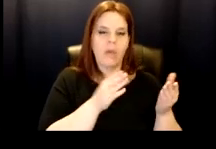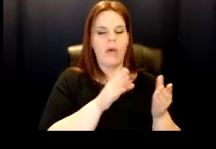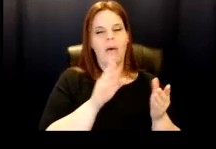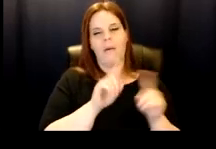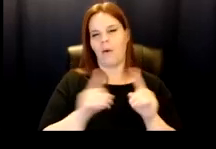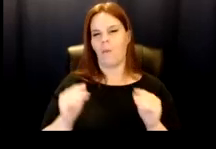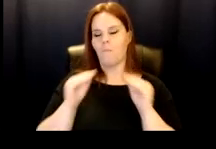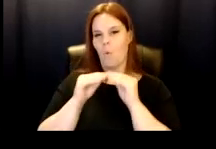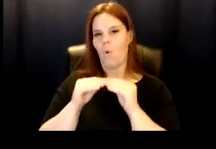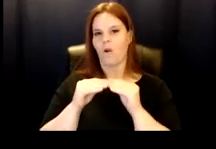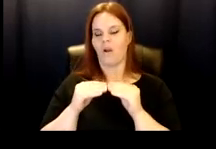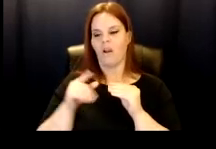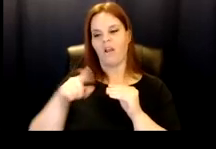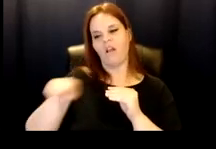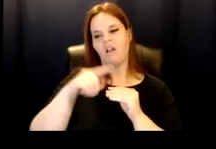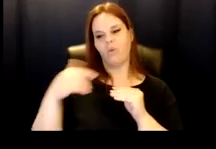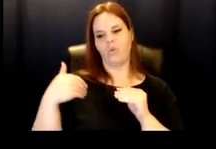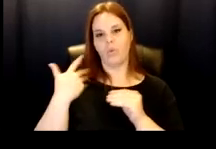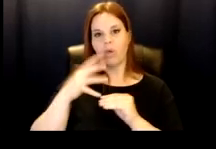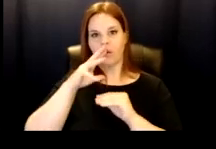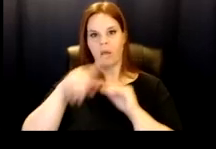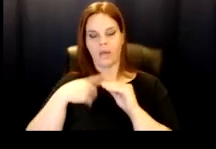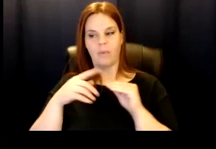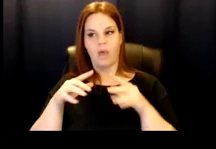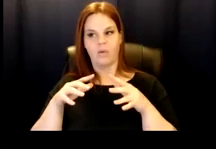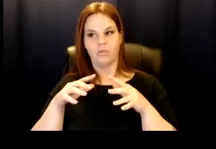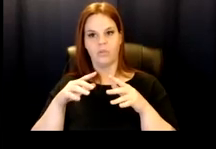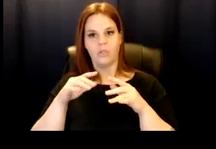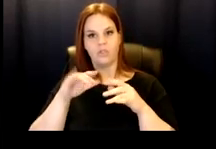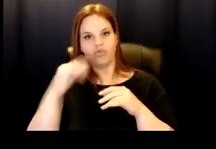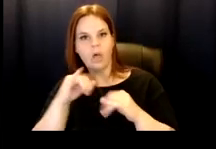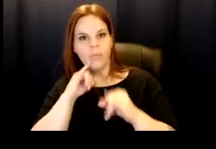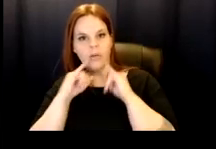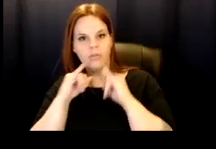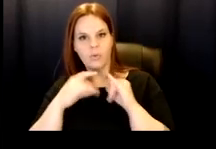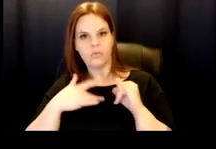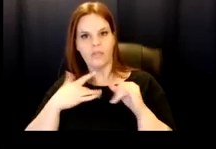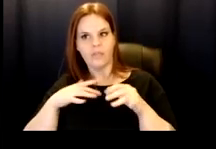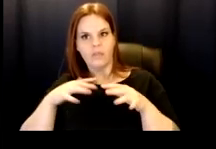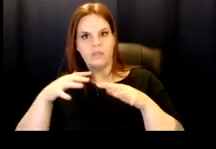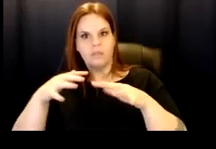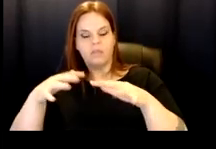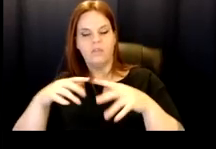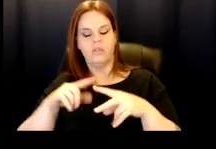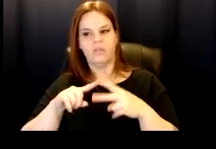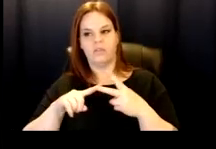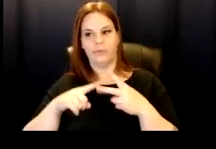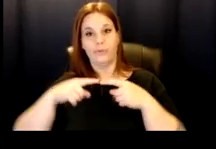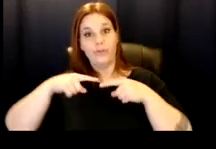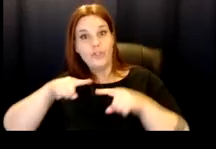talking about anxiety with job interviews, anxiety during job interviews or on the job